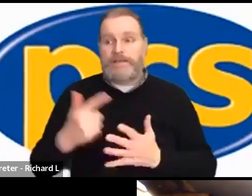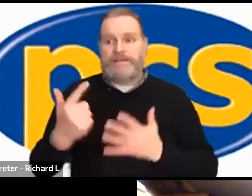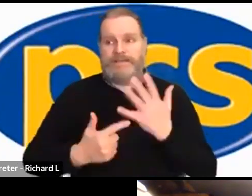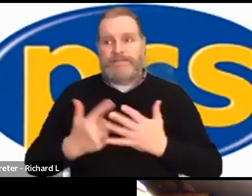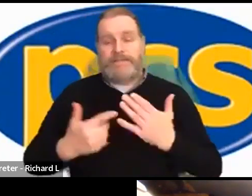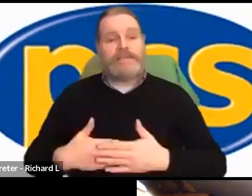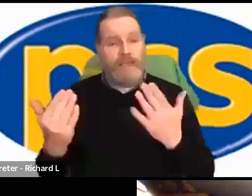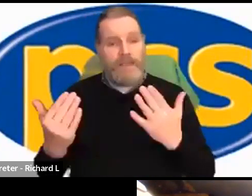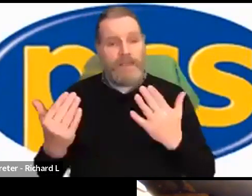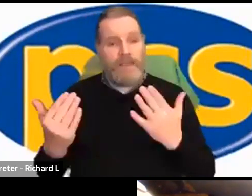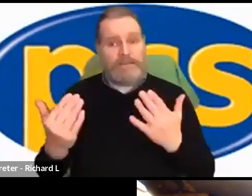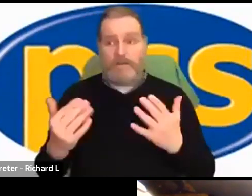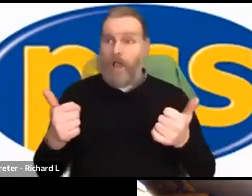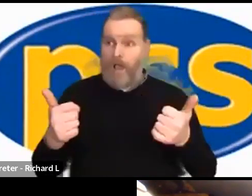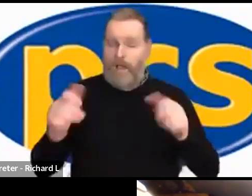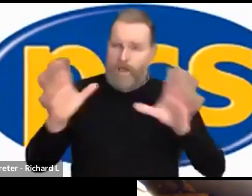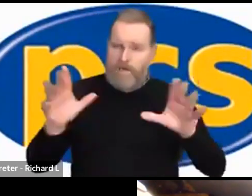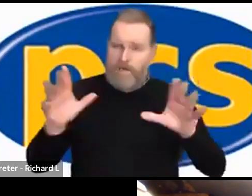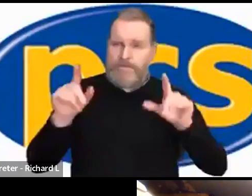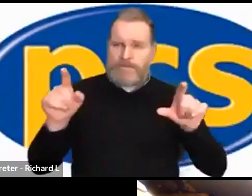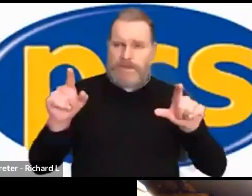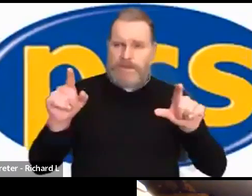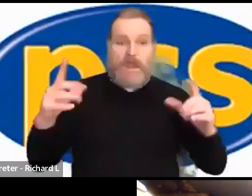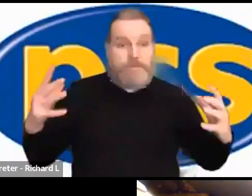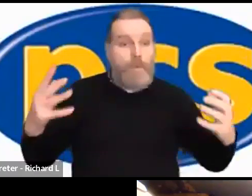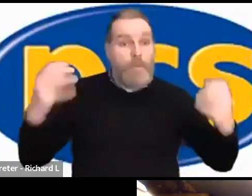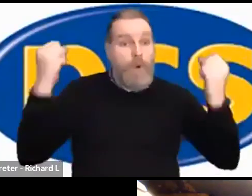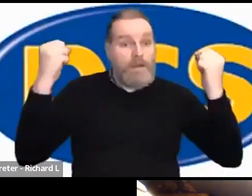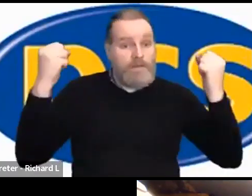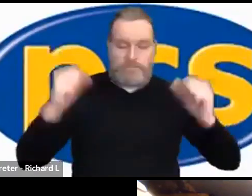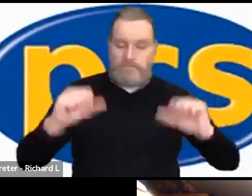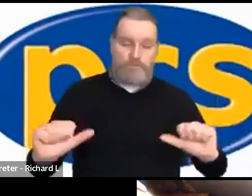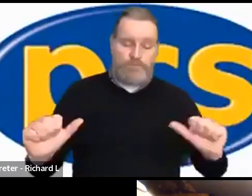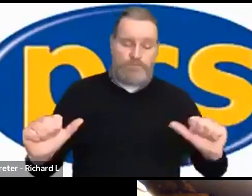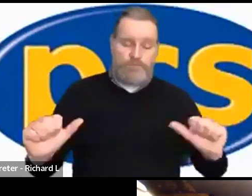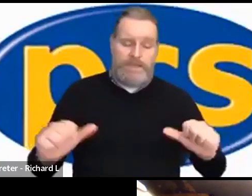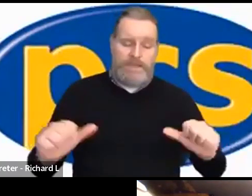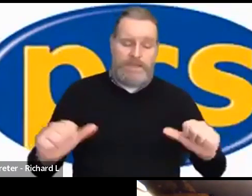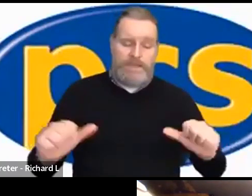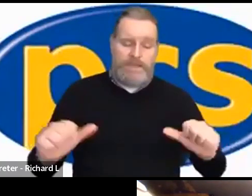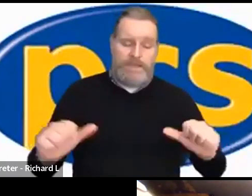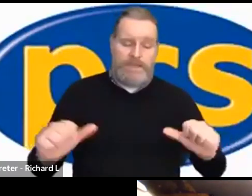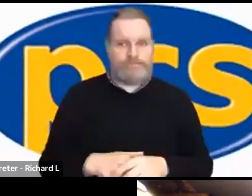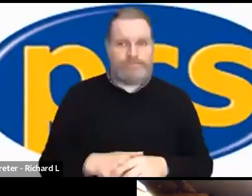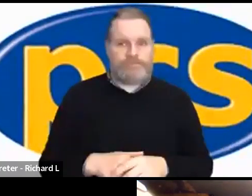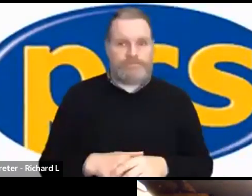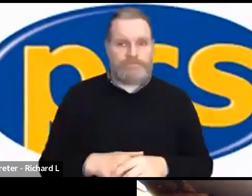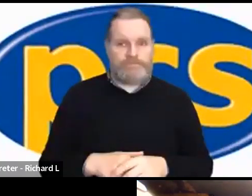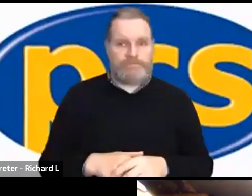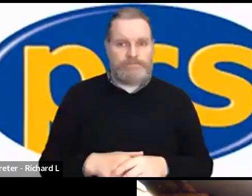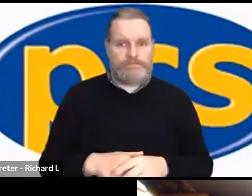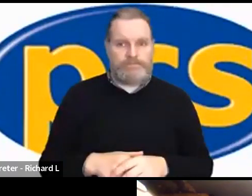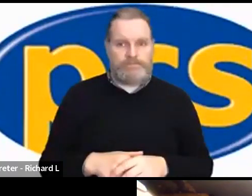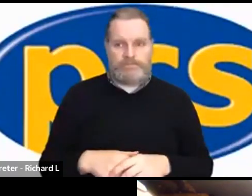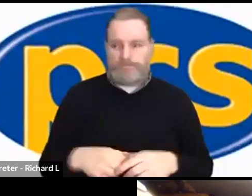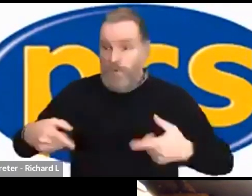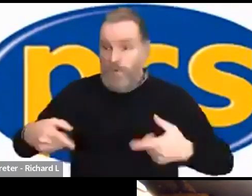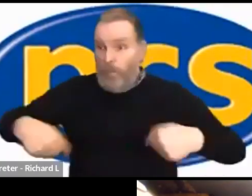admin admin job they haven't yet won what they're looking to win off. The to win of the government to win of the government. We honestly didn't believe from